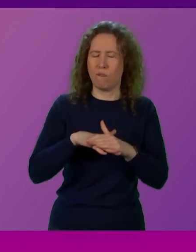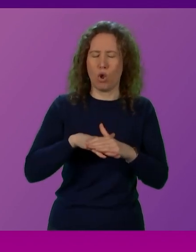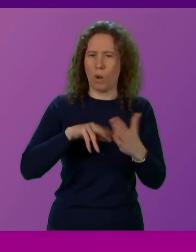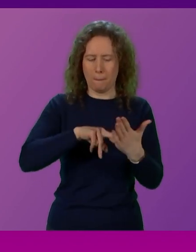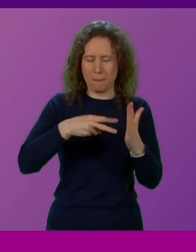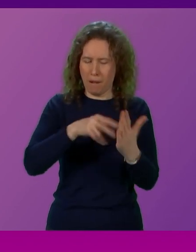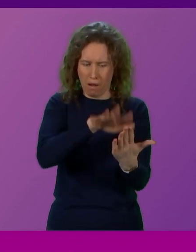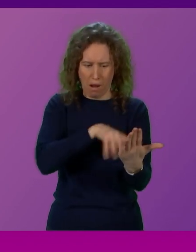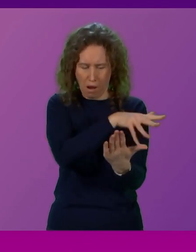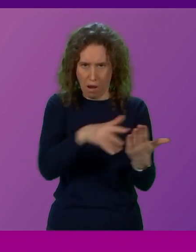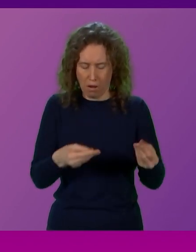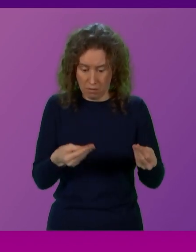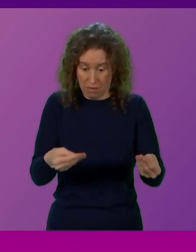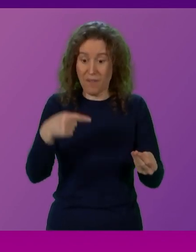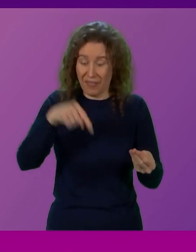released by the end of the month.